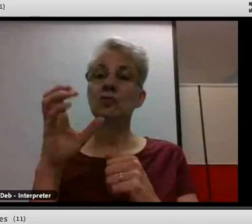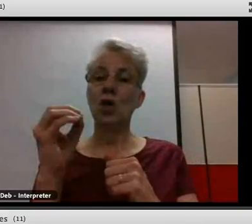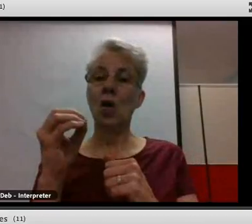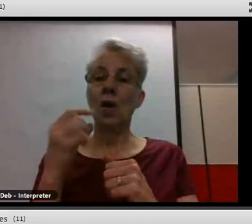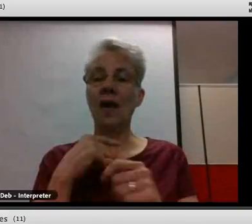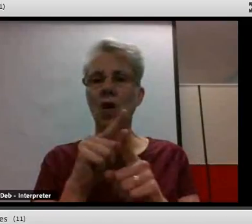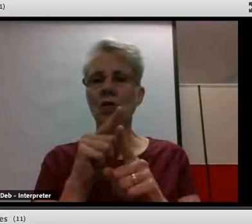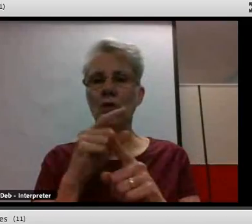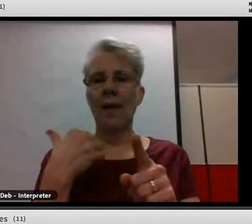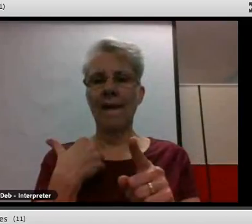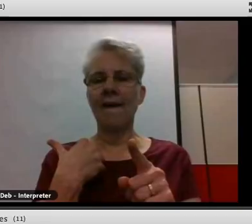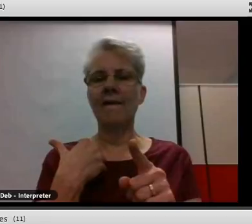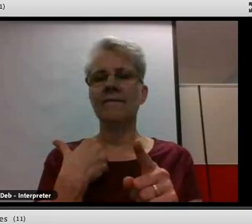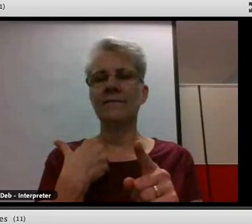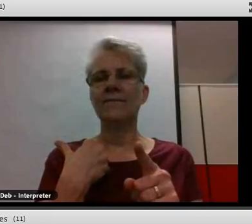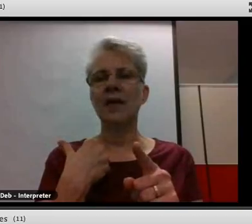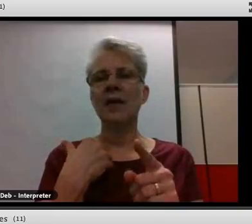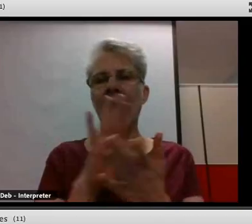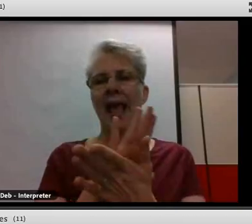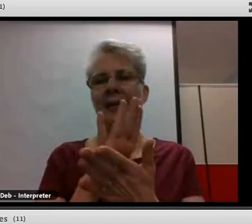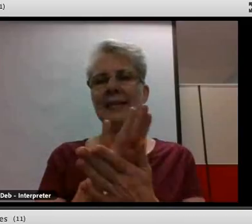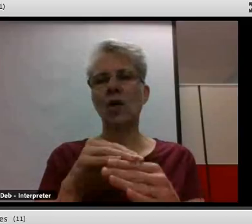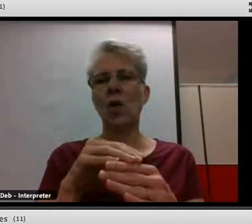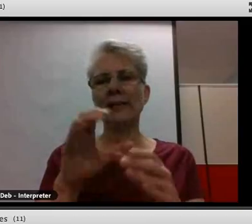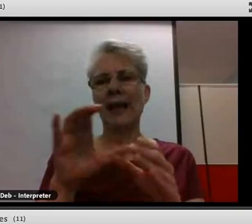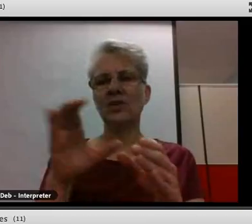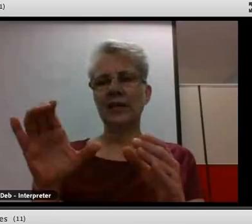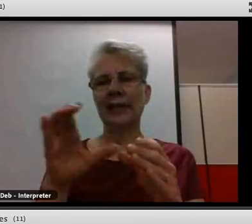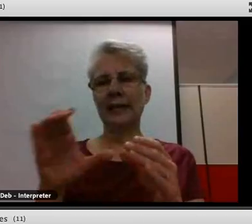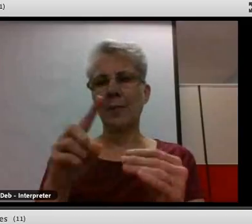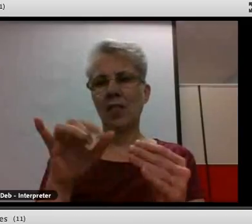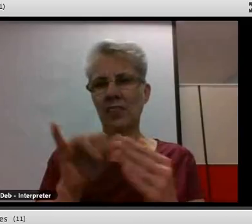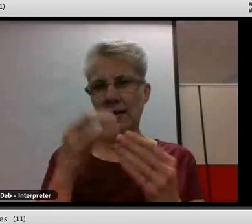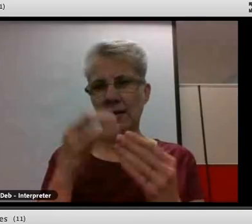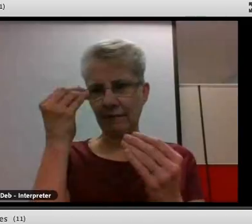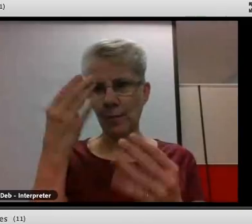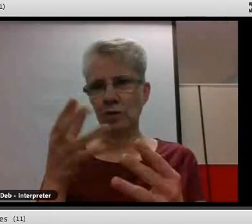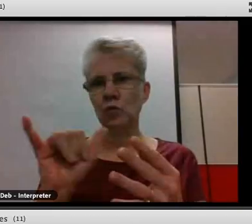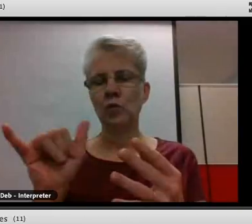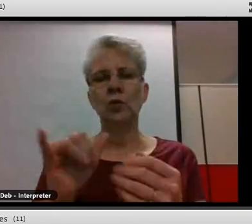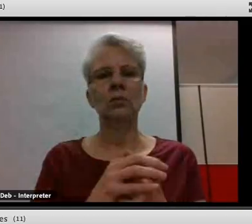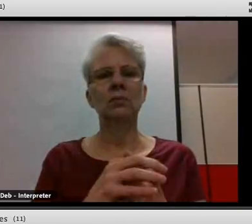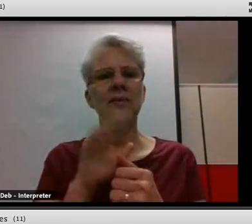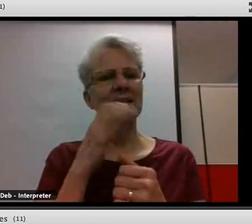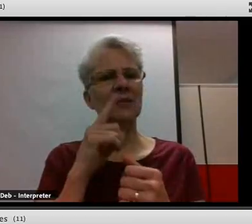and this is captioned. "Here, protesters occupied sites if Gadaffi buzz macro."